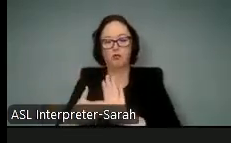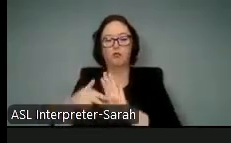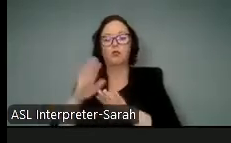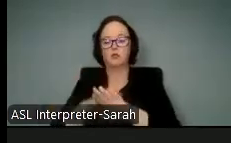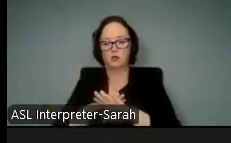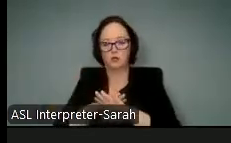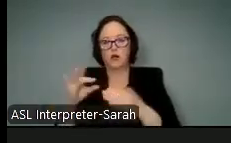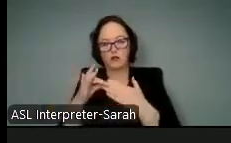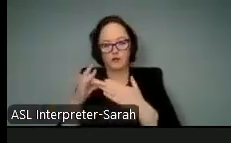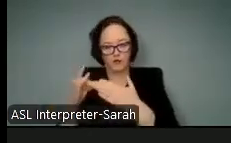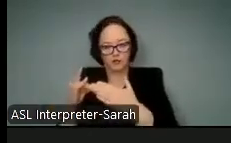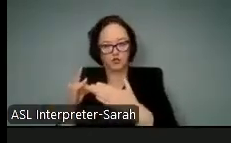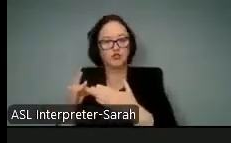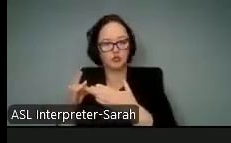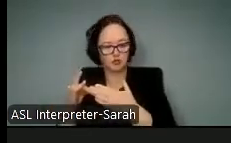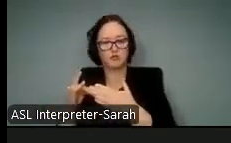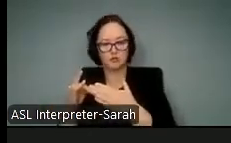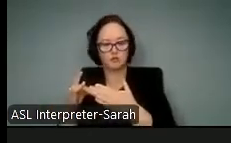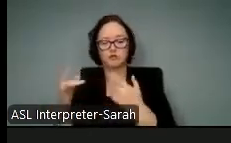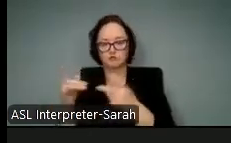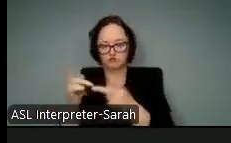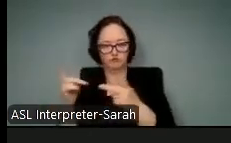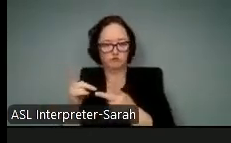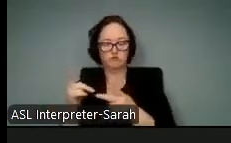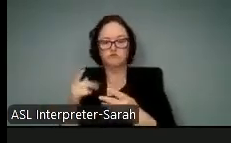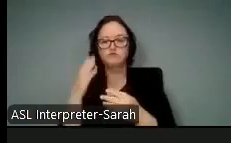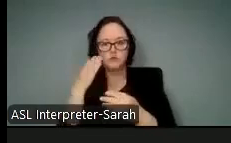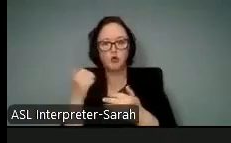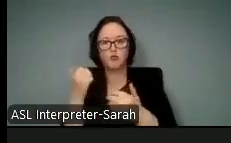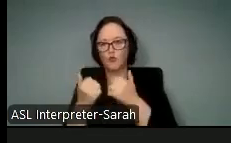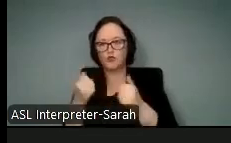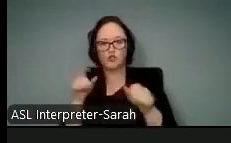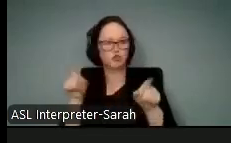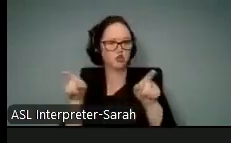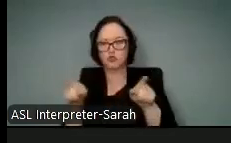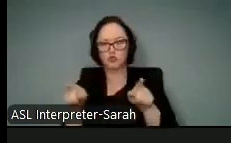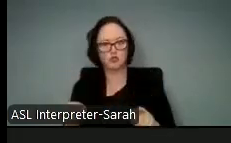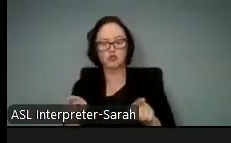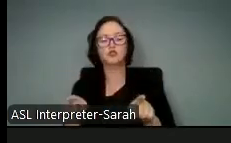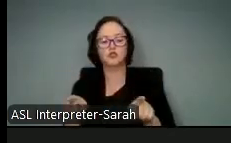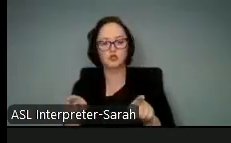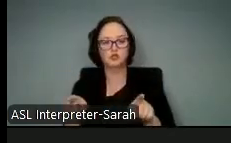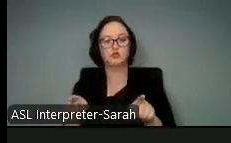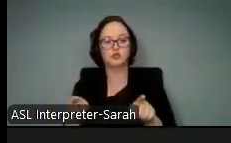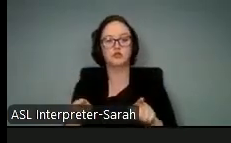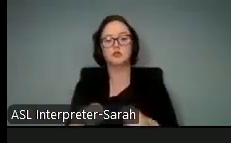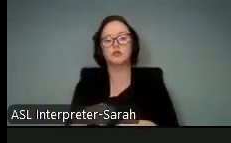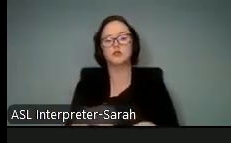to identify which navigation is which. So for that we go less , ARIA label equals,